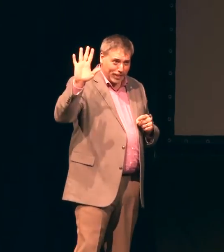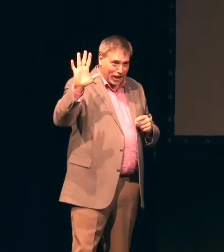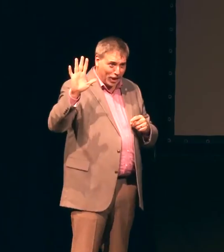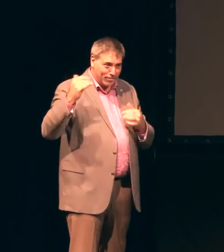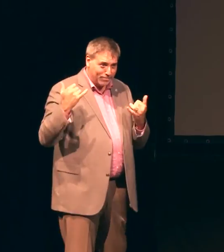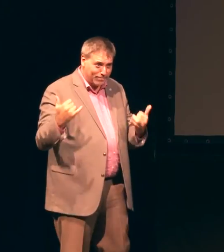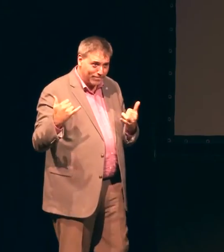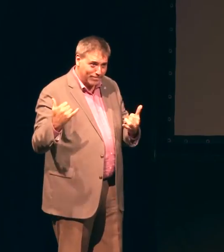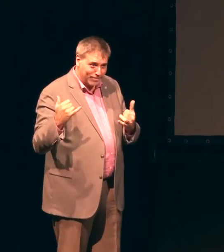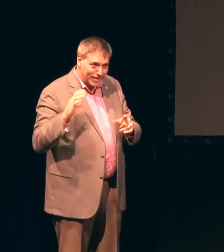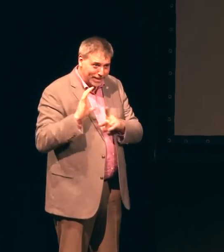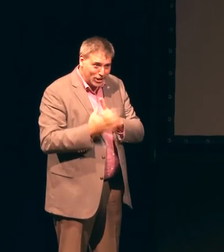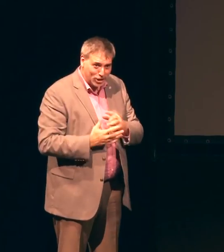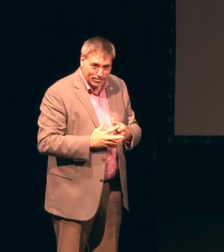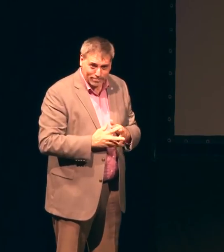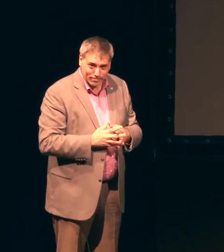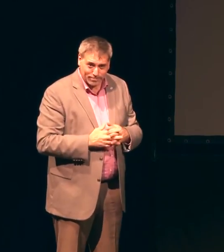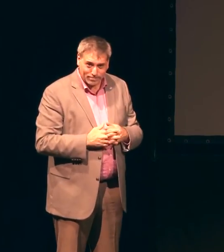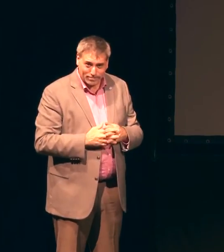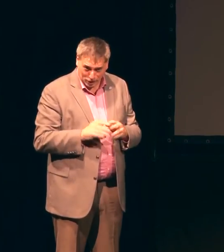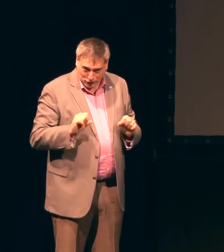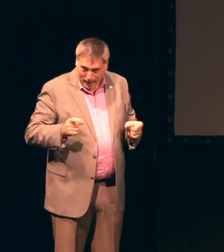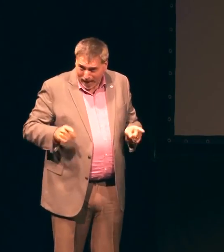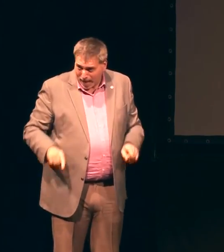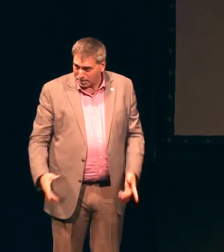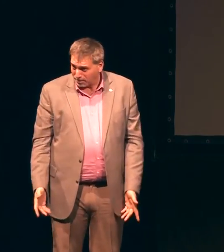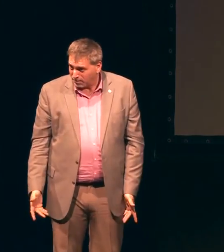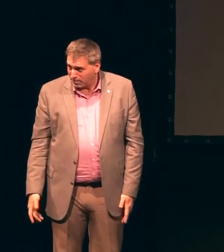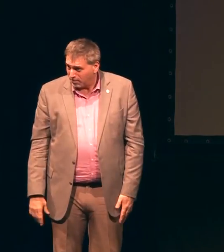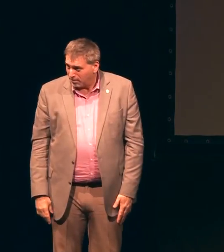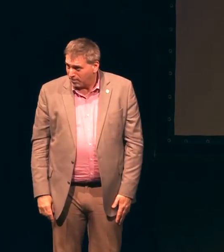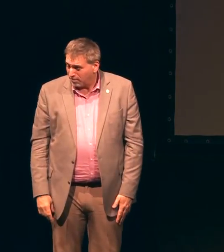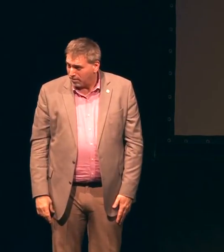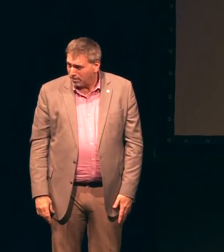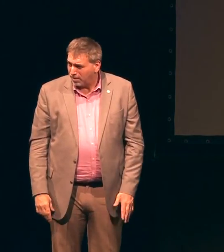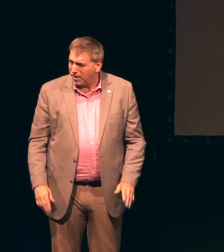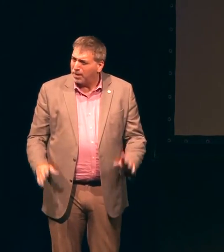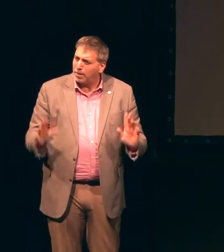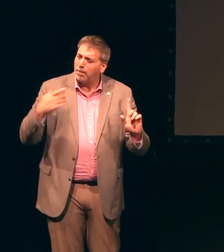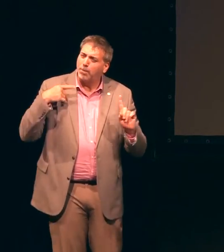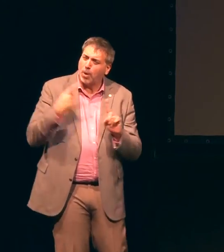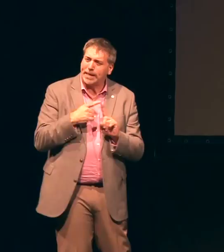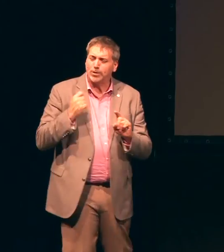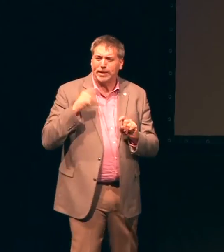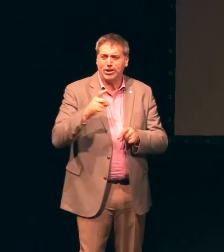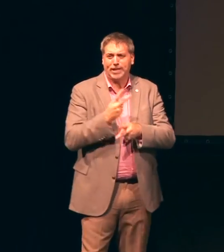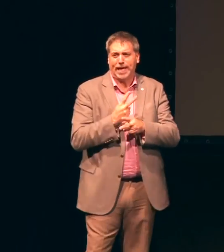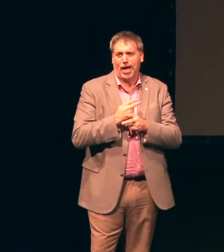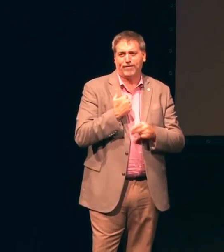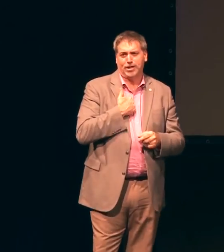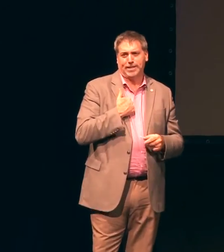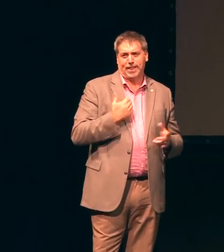to reroll back to their times, regress back to that cultural thinking, it could happen. The point